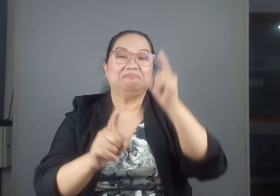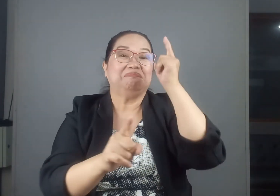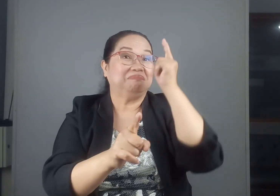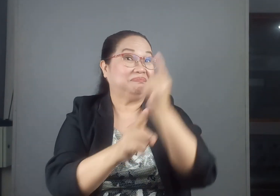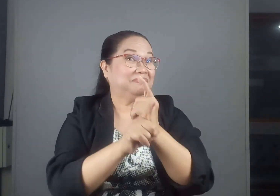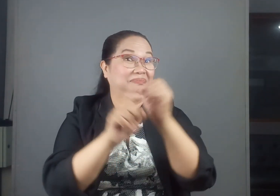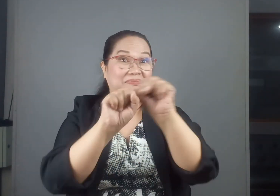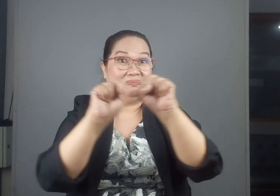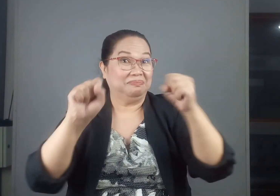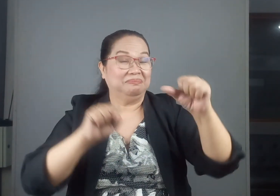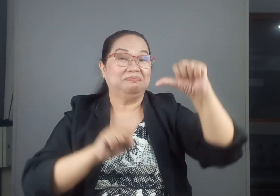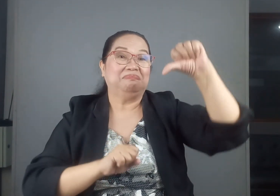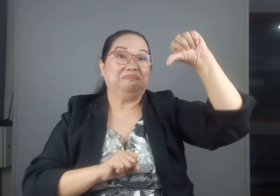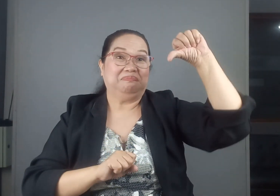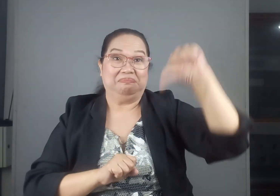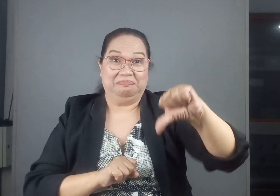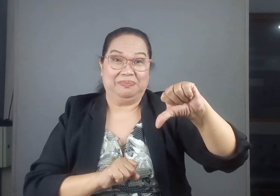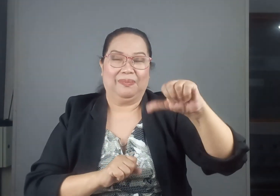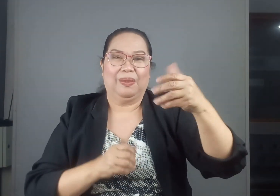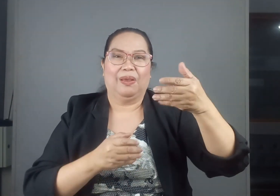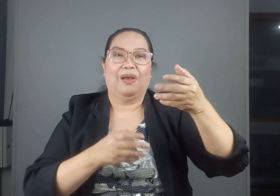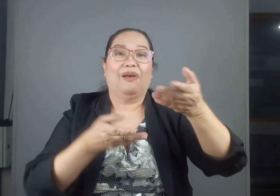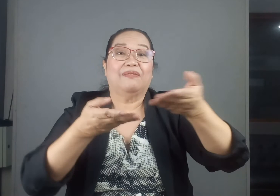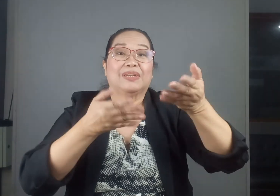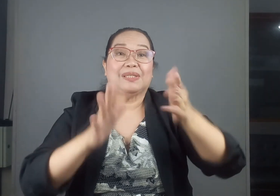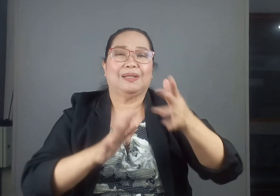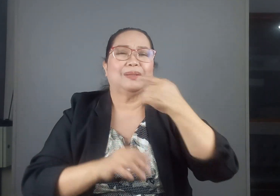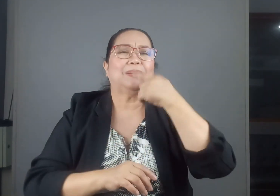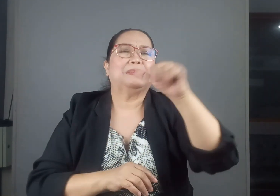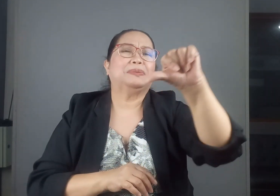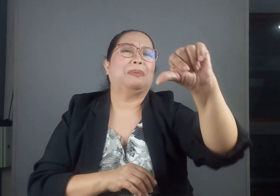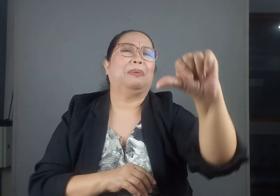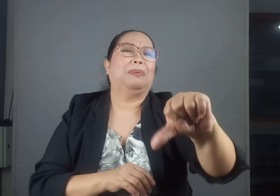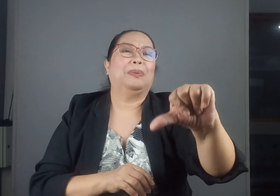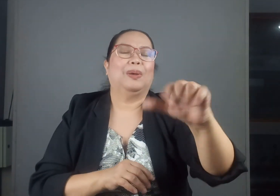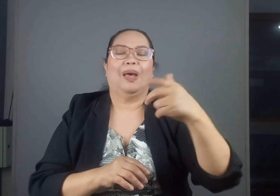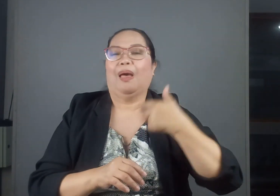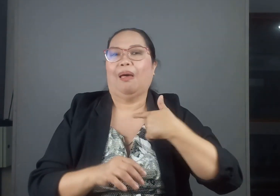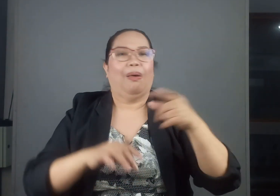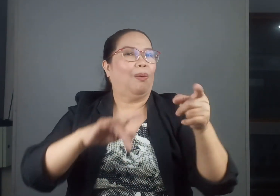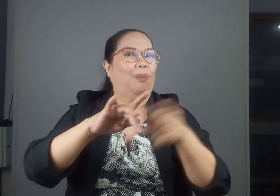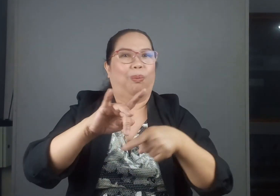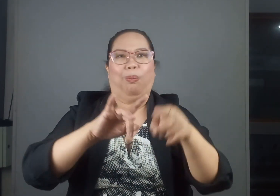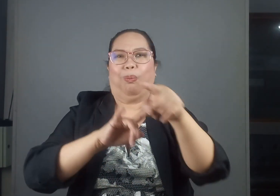or the sentence is rejected by the facilitator, they will skip their turn and gain no points.